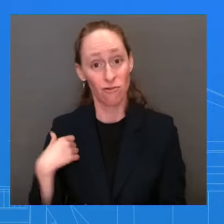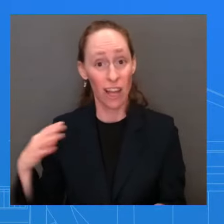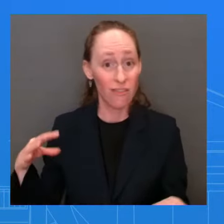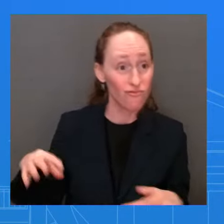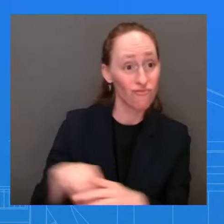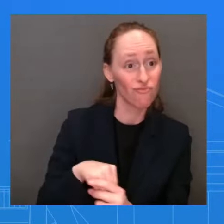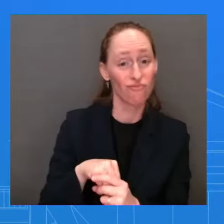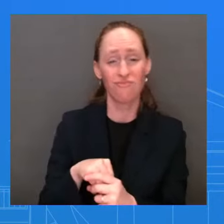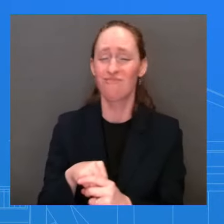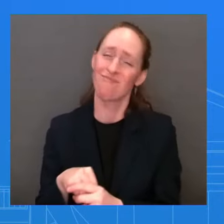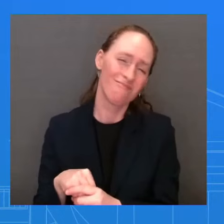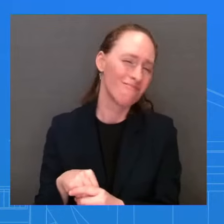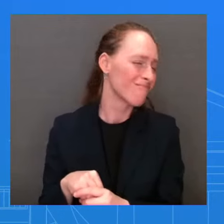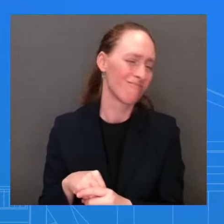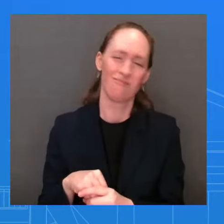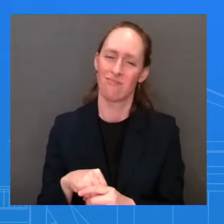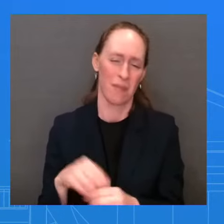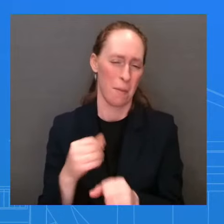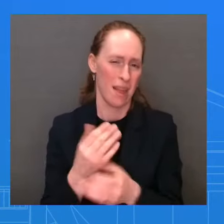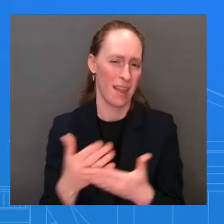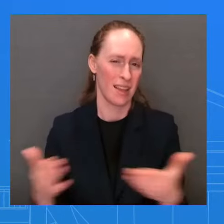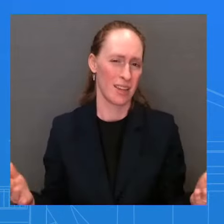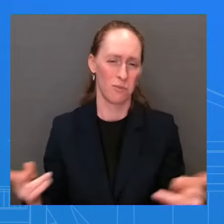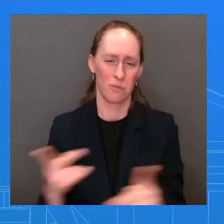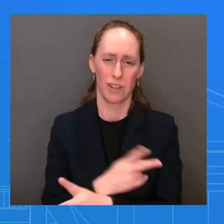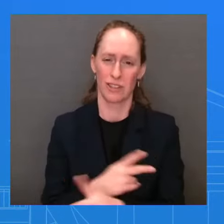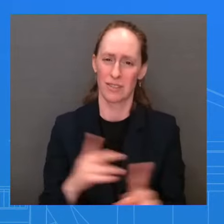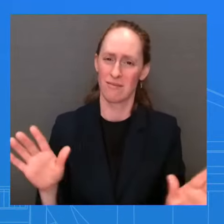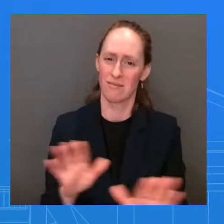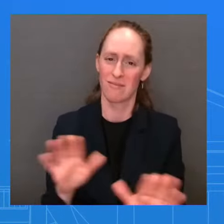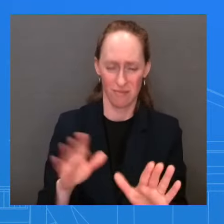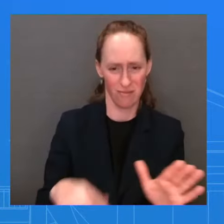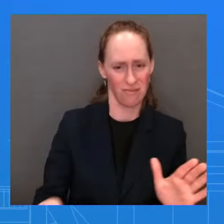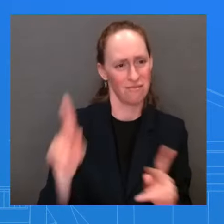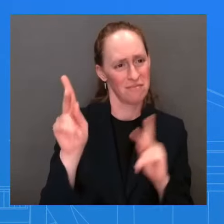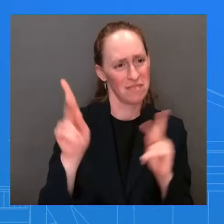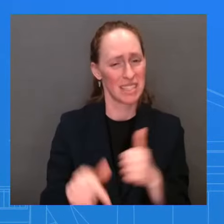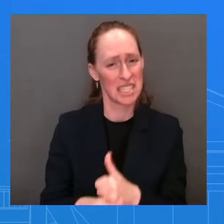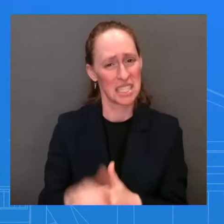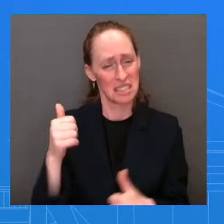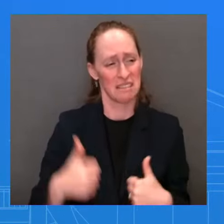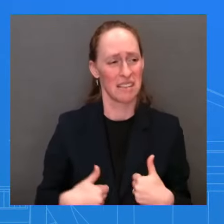jeopardizes the progress made to date in negotiations to restore Sudan's democratic transition,